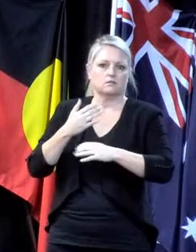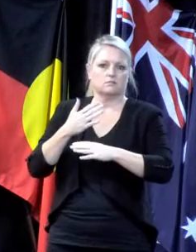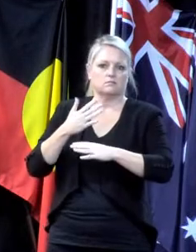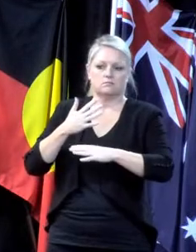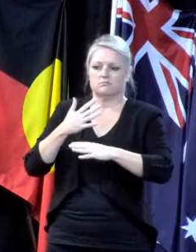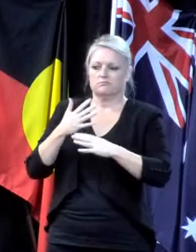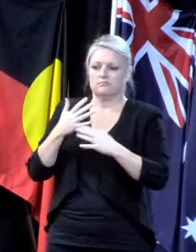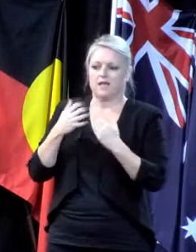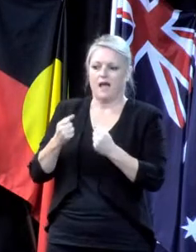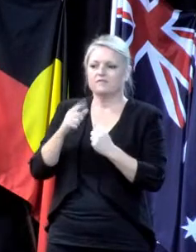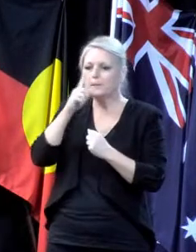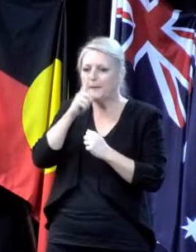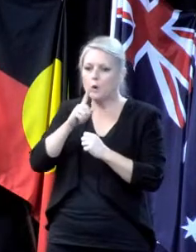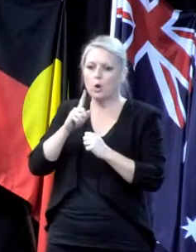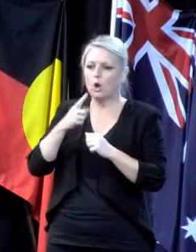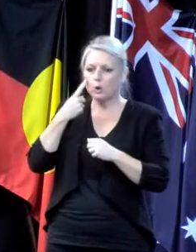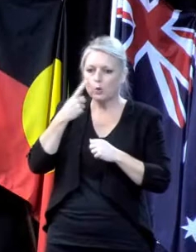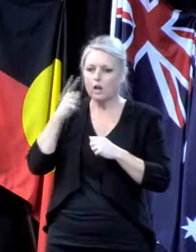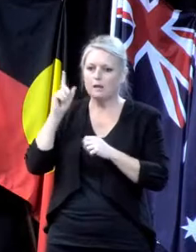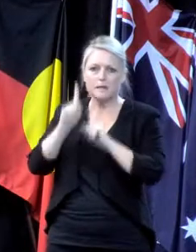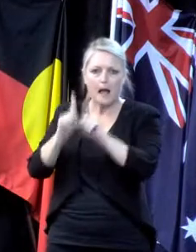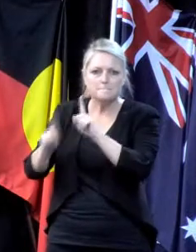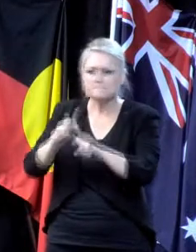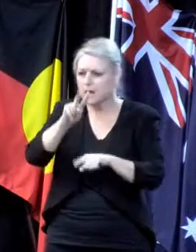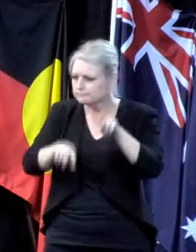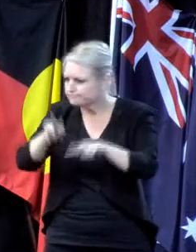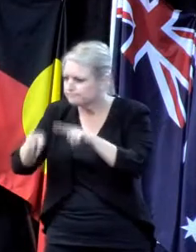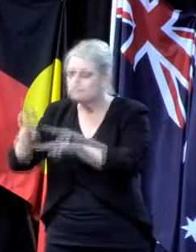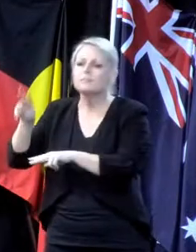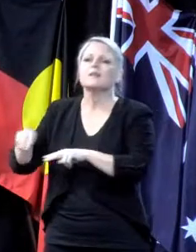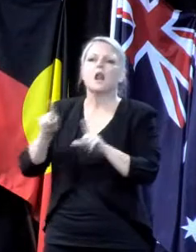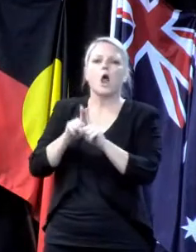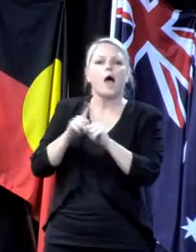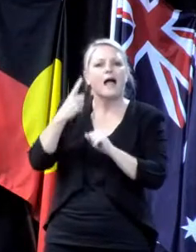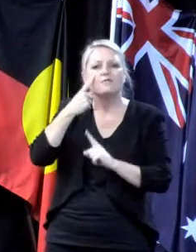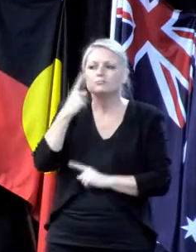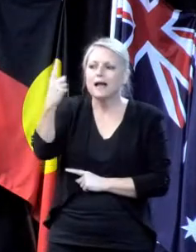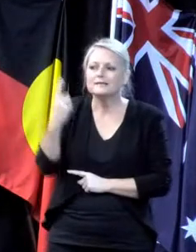And looking at how well they're doing in attendance. And they've just been away and had a great time together.